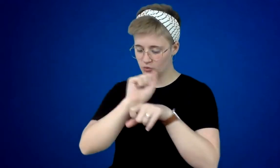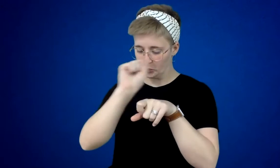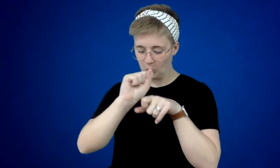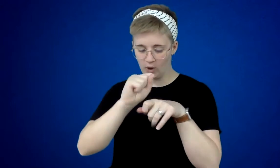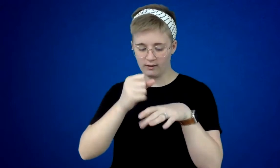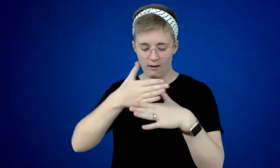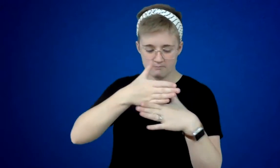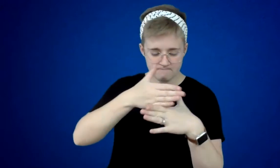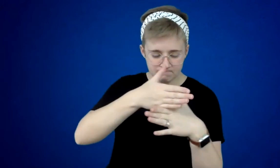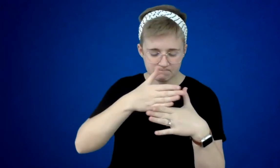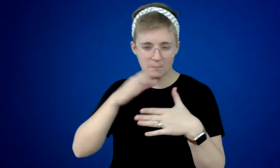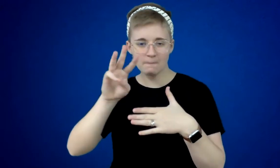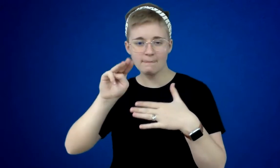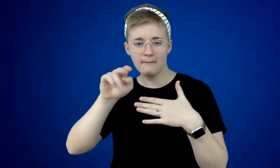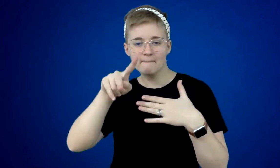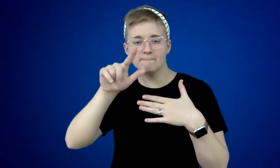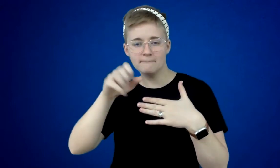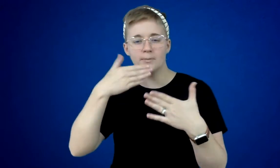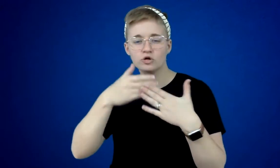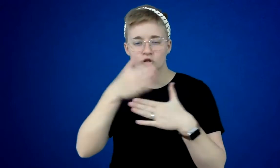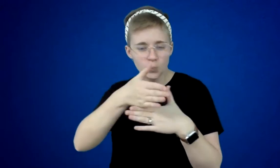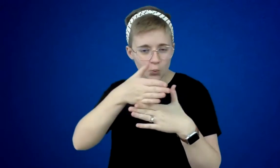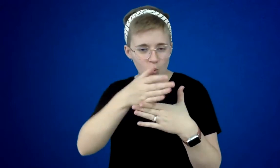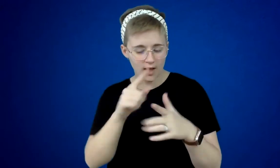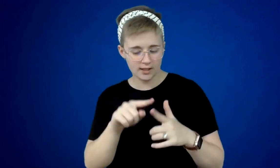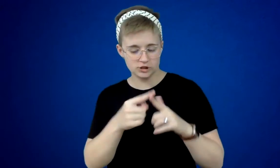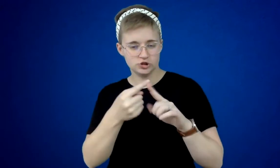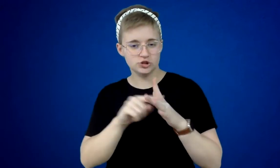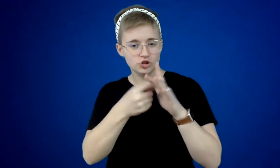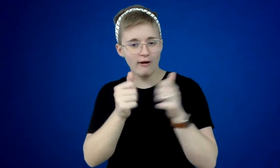and his knife was sharp, and in his mind he could see the tiger clearly.